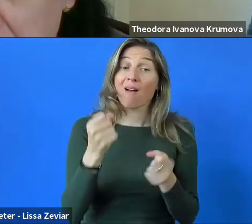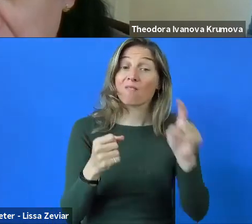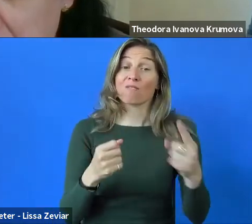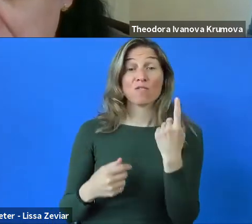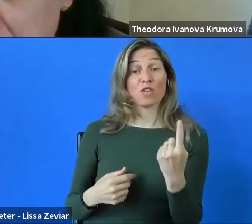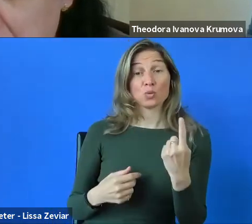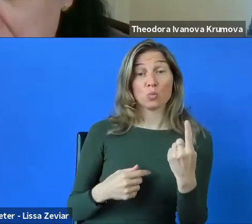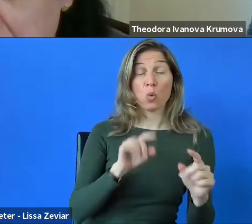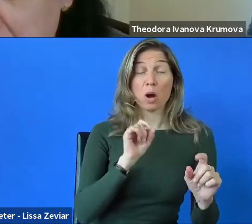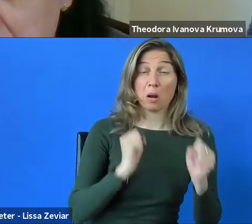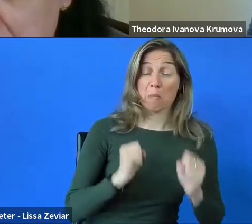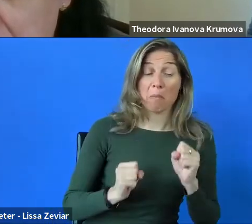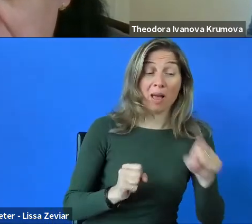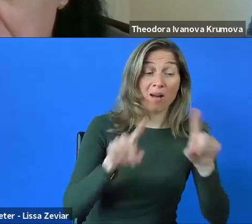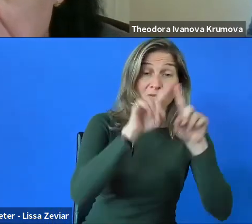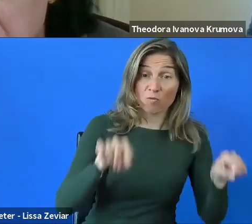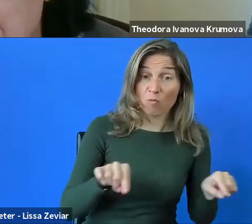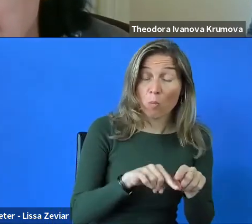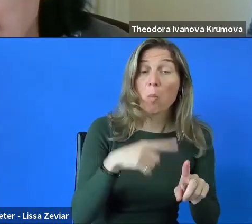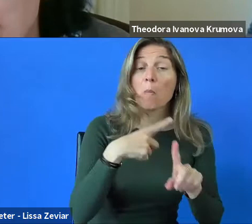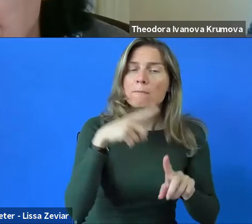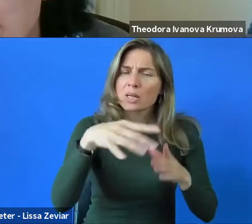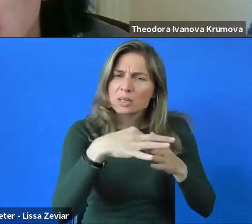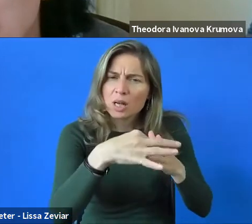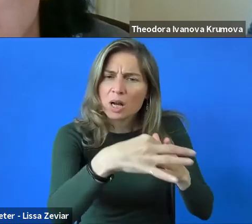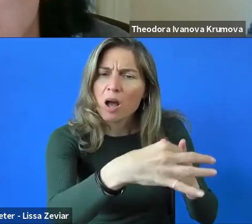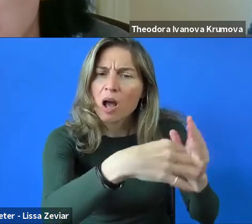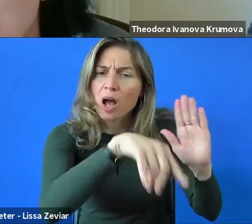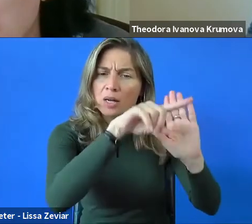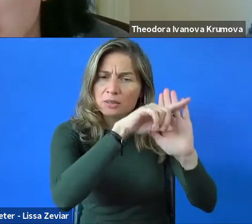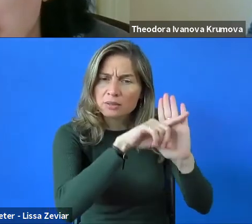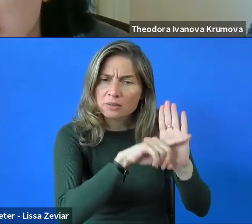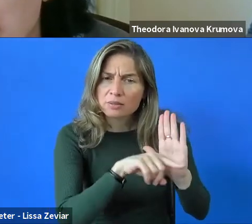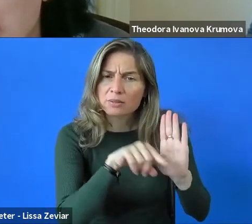and guidance note on how to fill out this individual complaint form